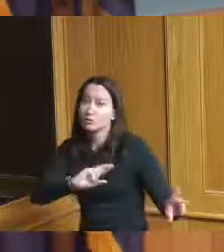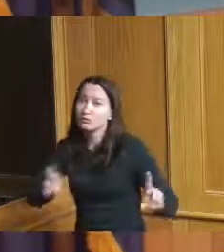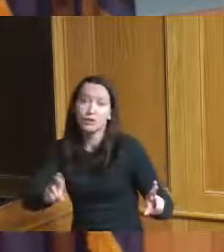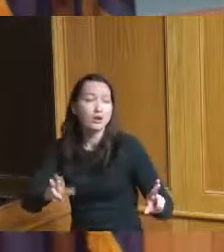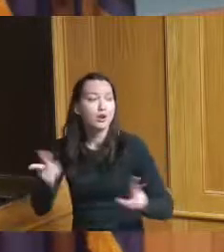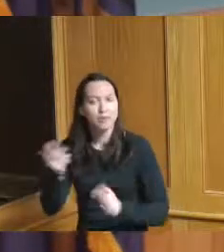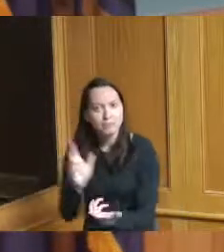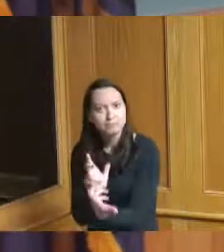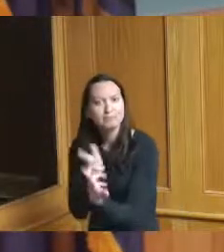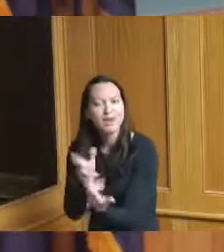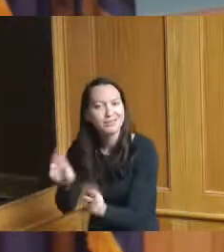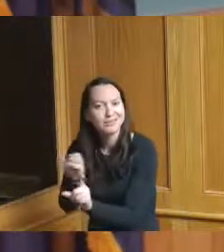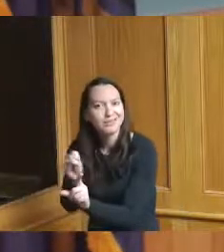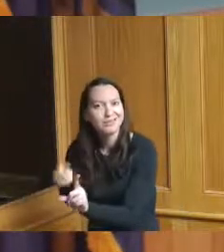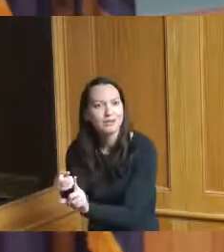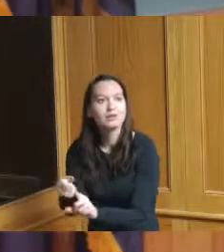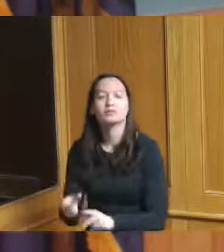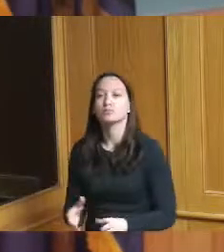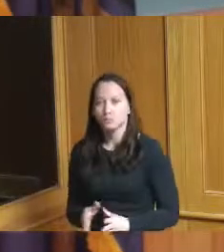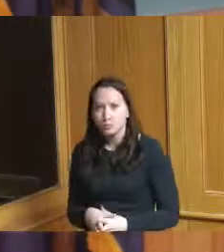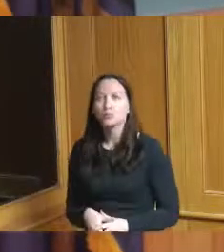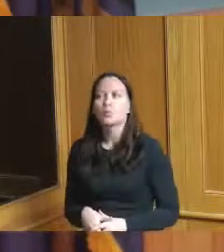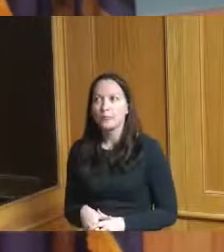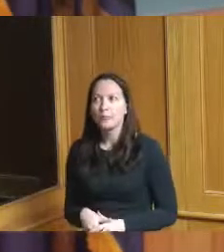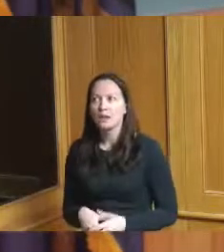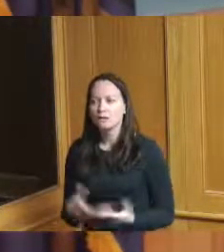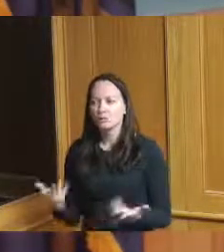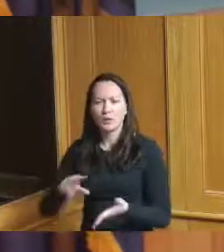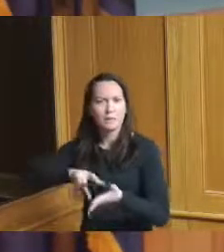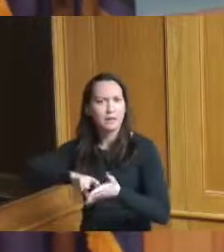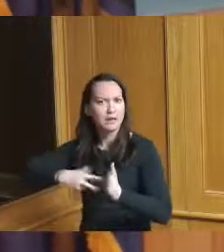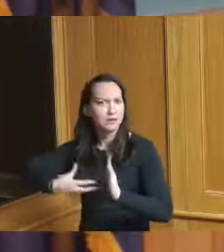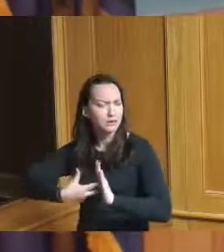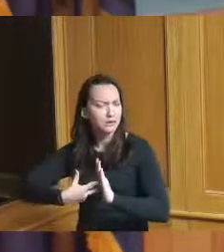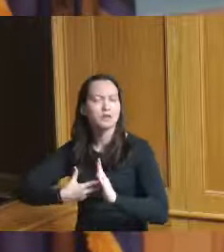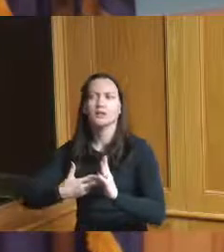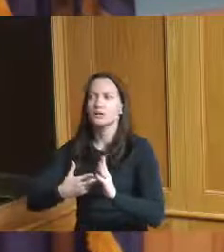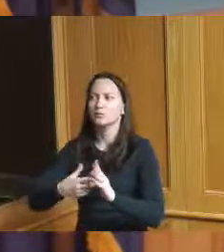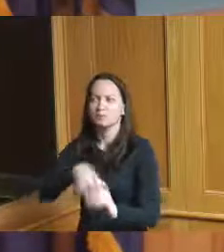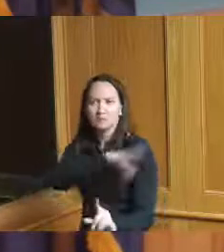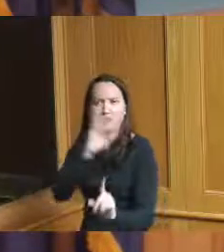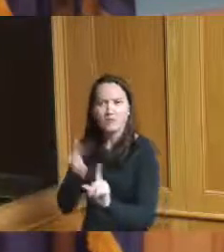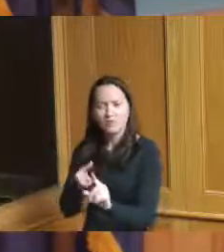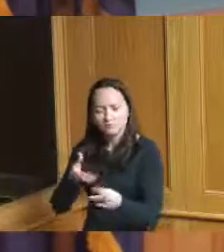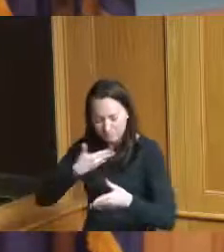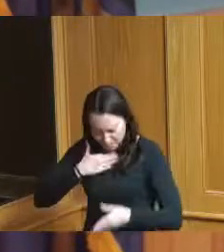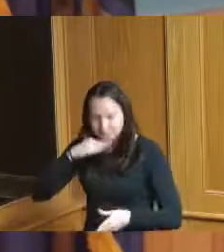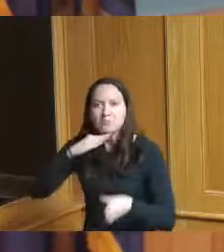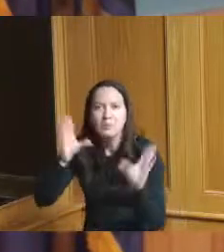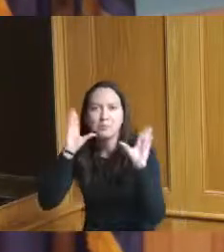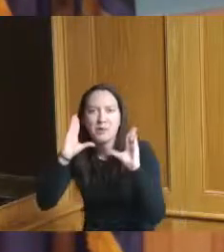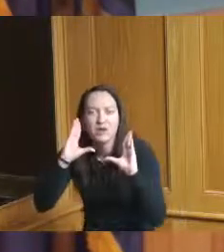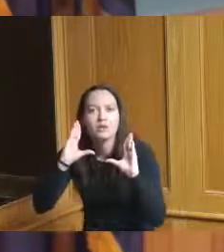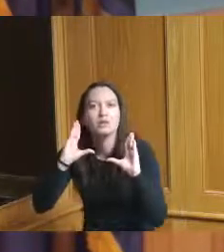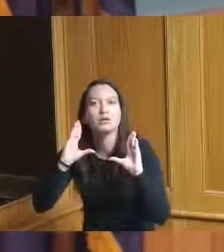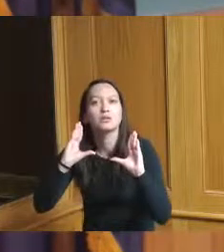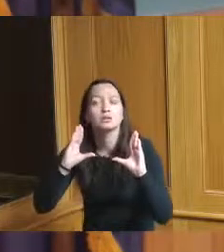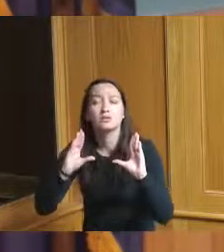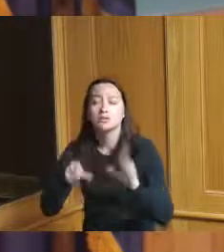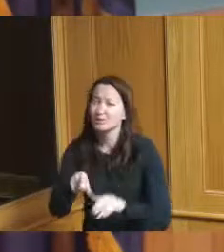they are and you know what is it that will get their attention so you're doing the very very hard